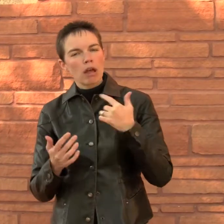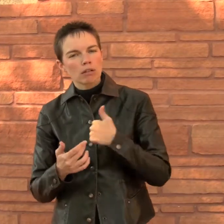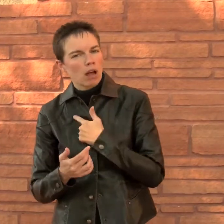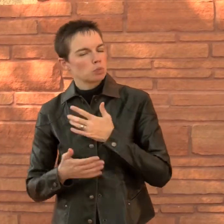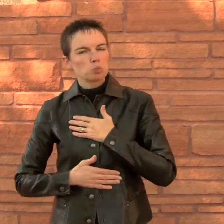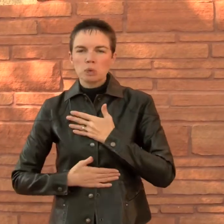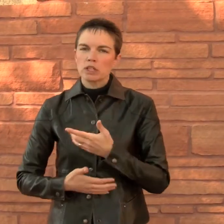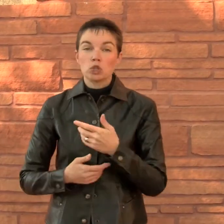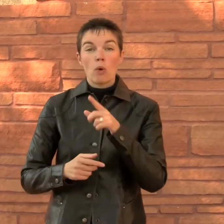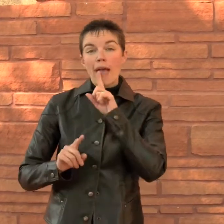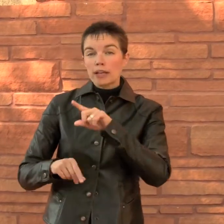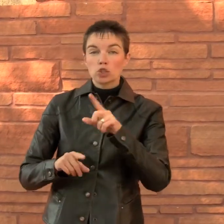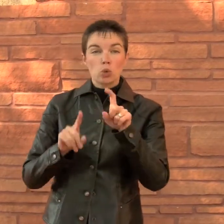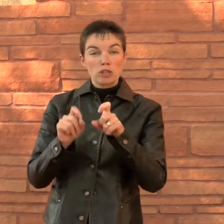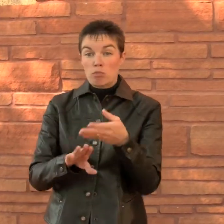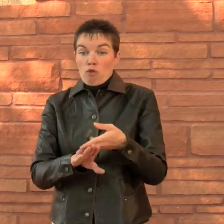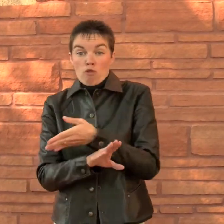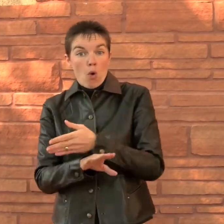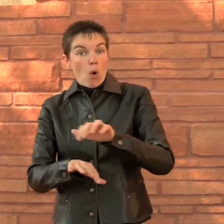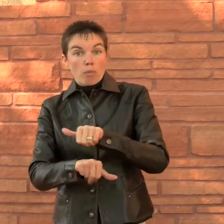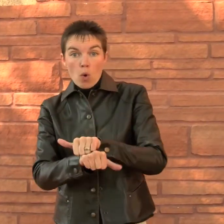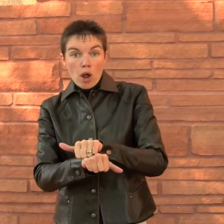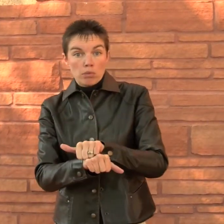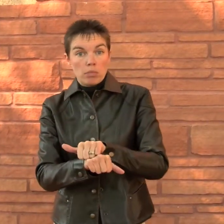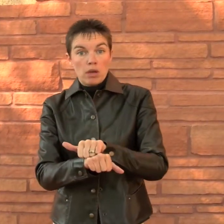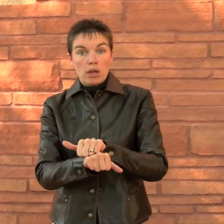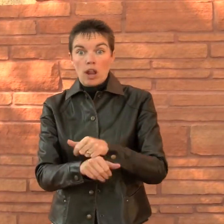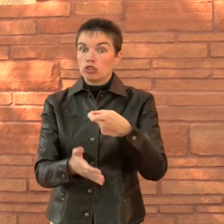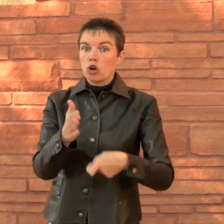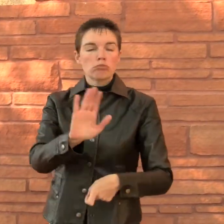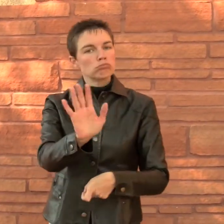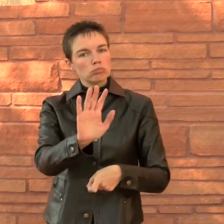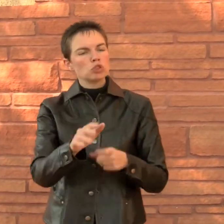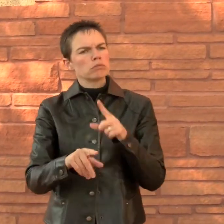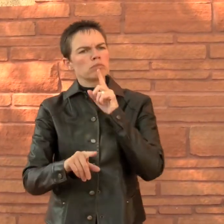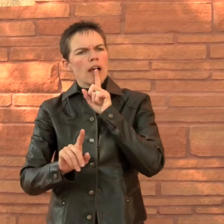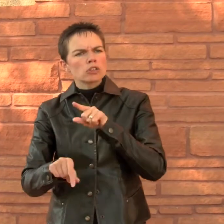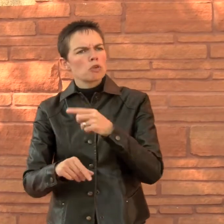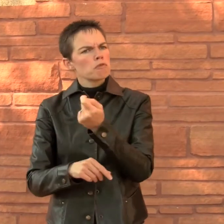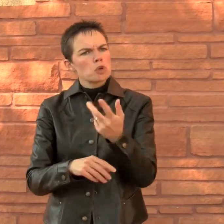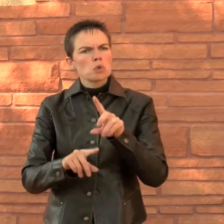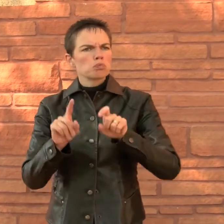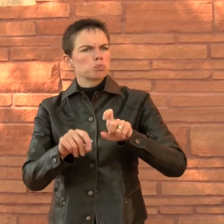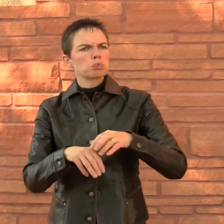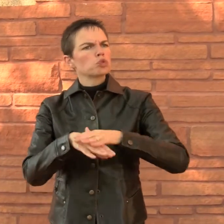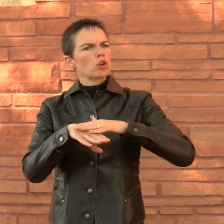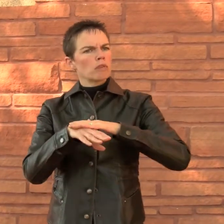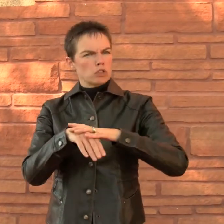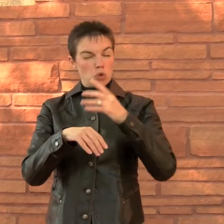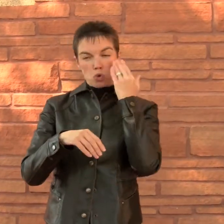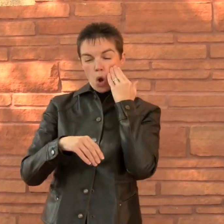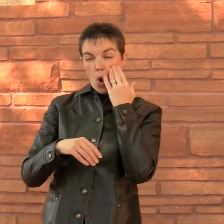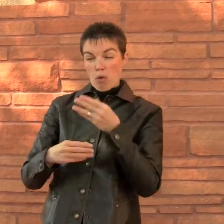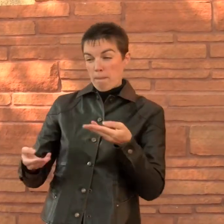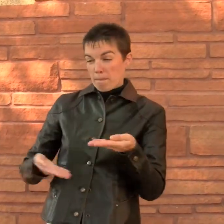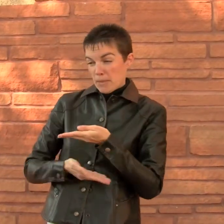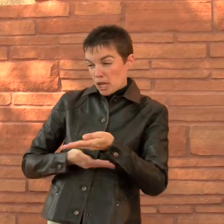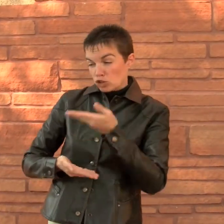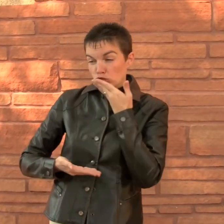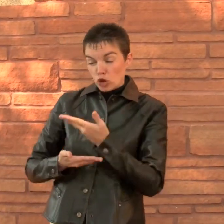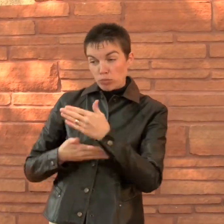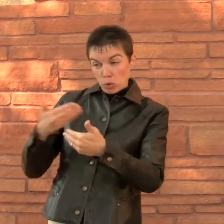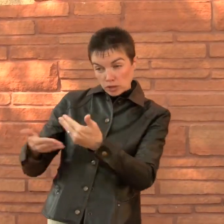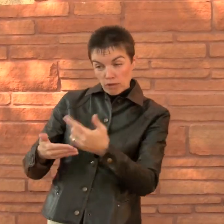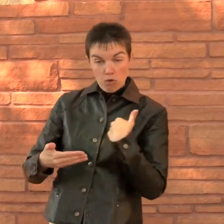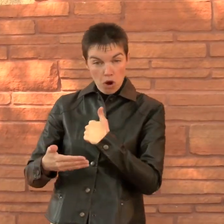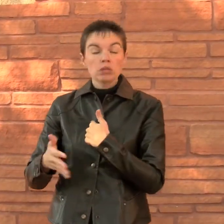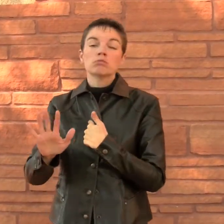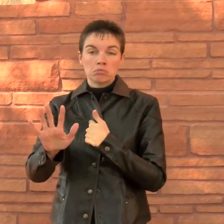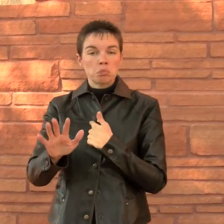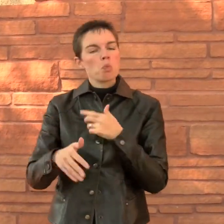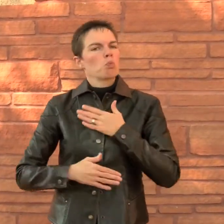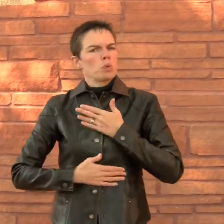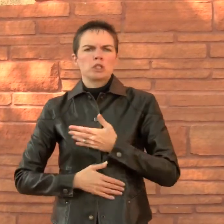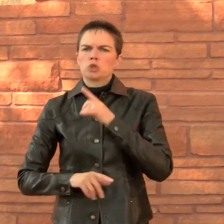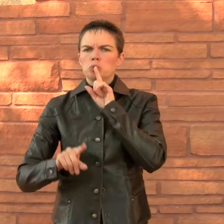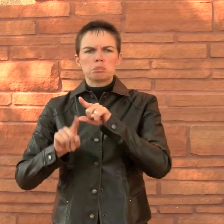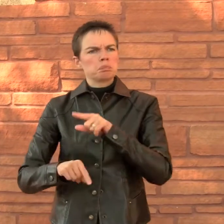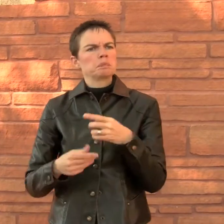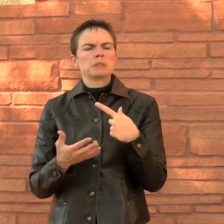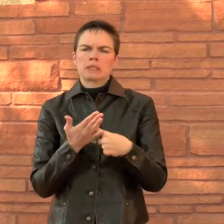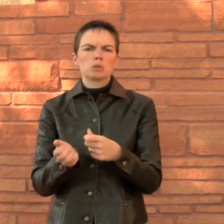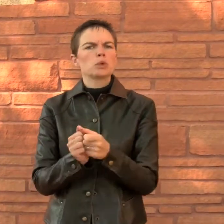We would be happy to answer a few preliminary questions you may have, free of charge, to help you know if mediation is right for you.